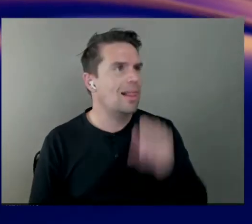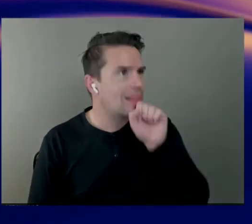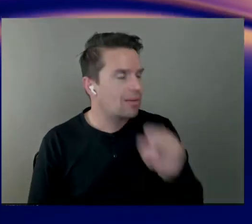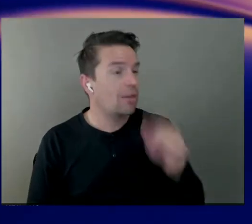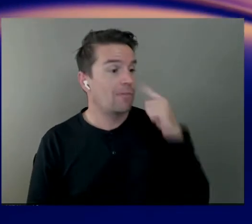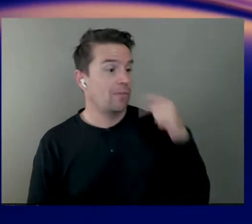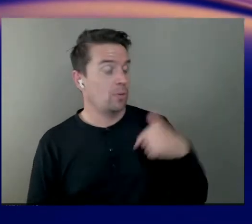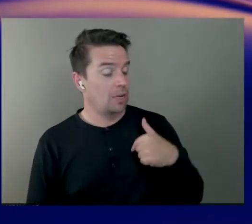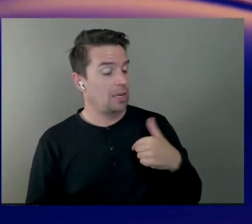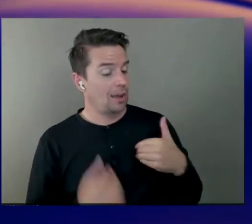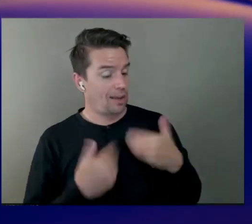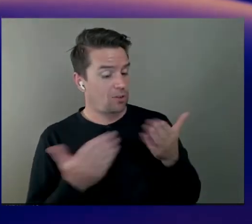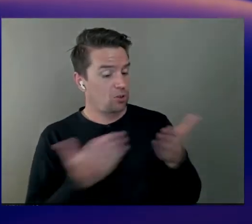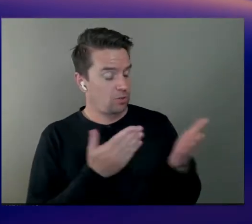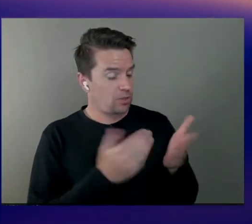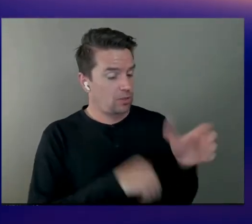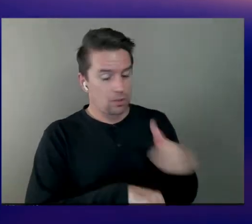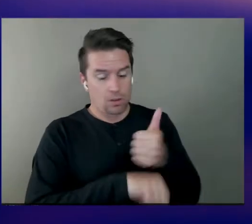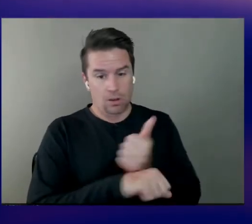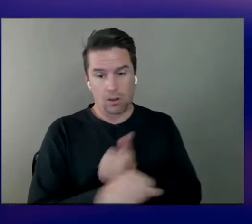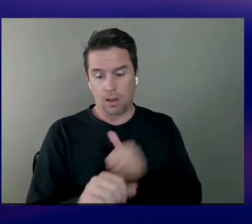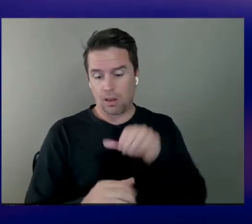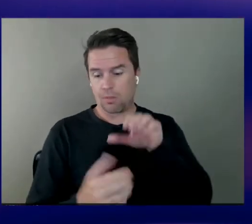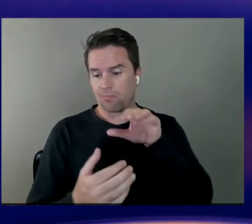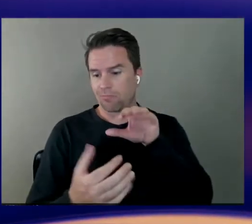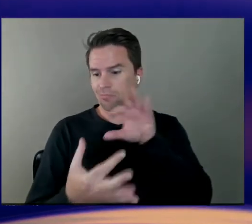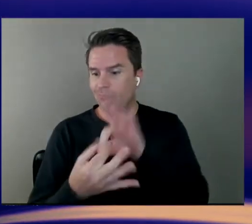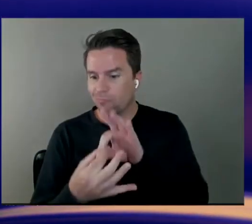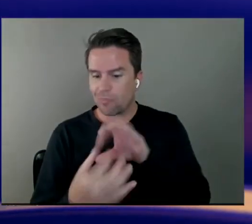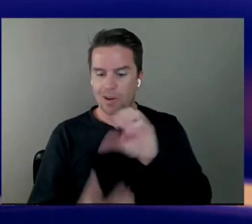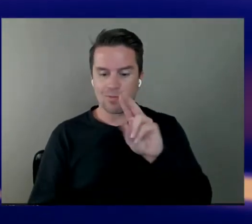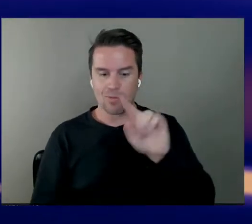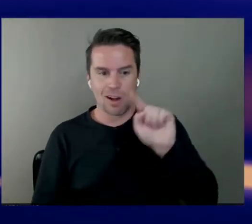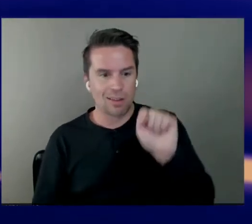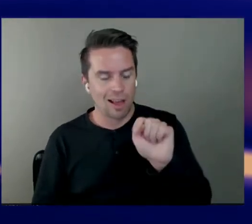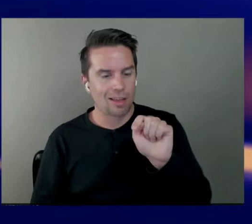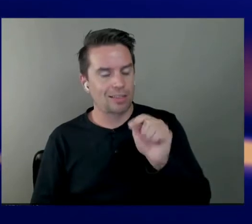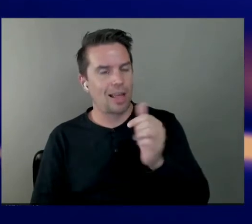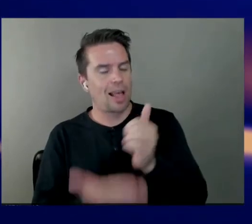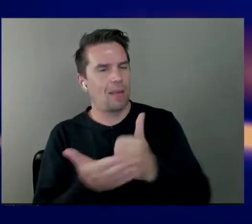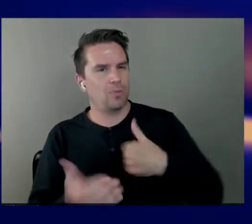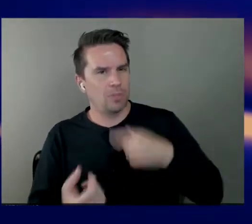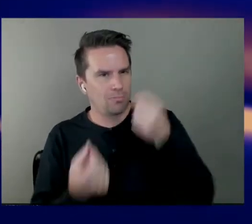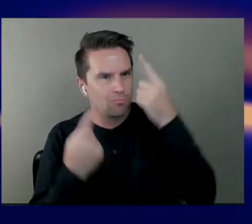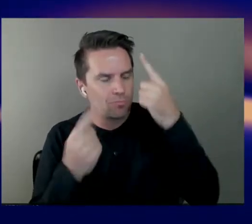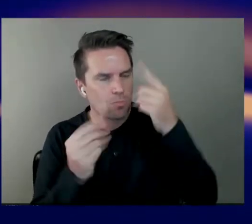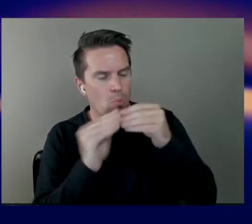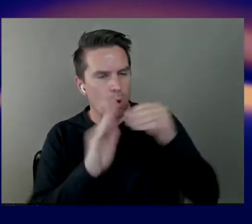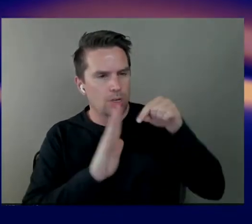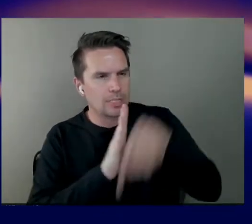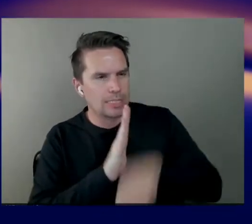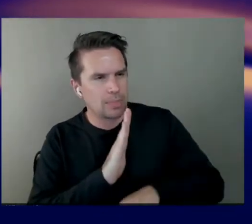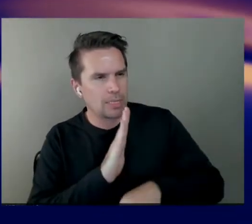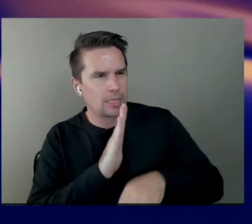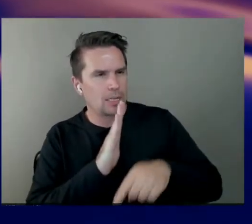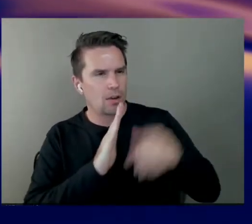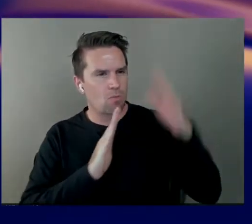in which they originated or belong, really helps me to understand more deeply into why the service is the way it is,